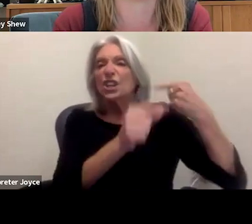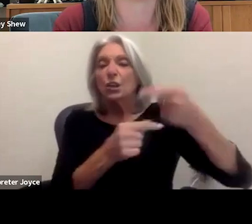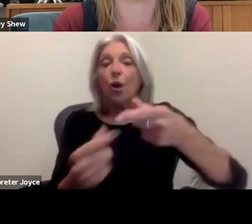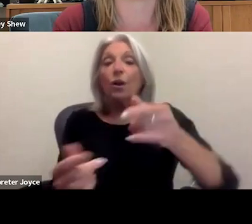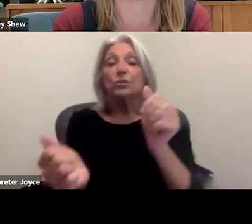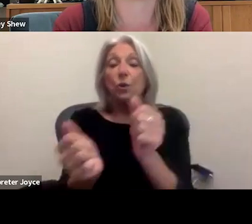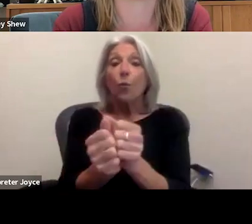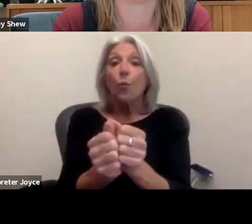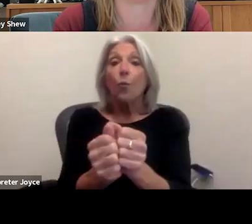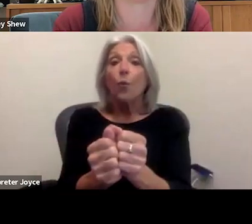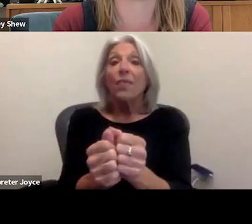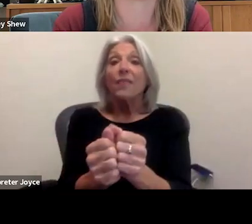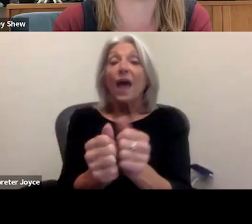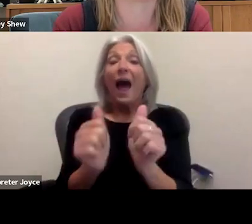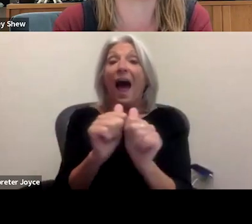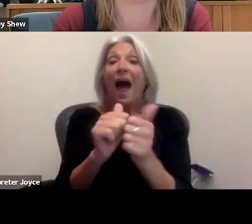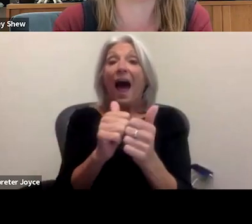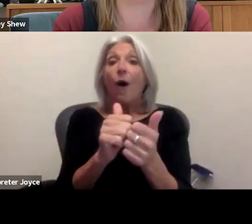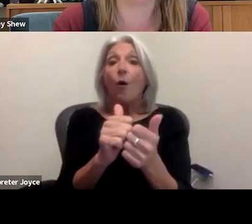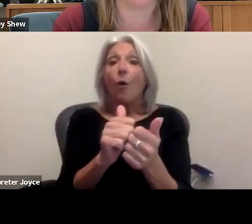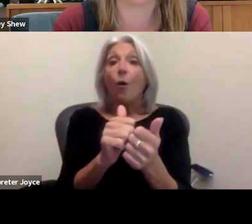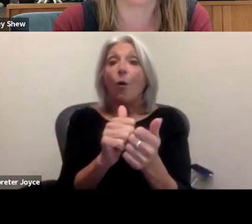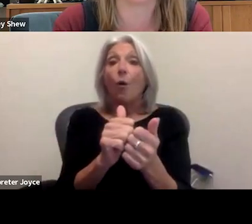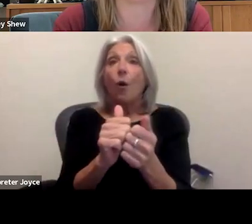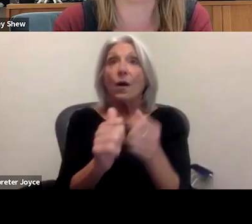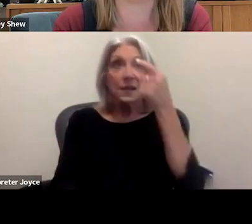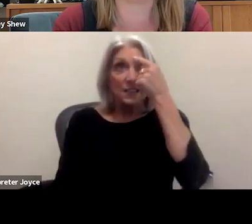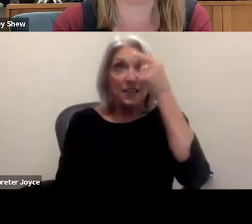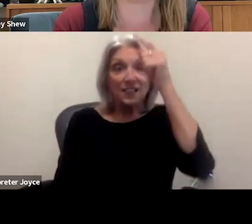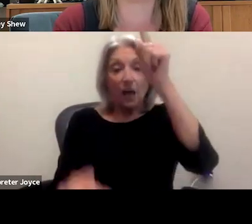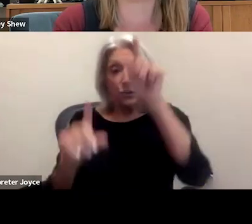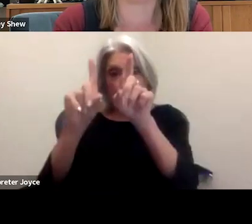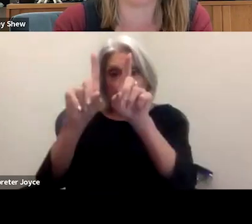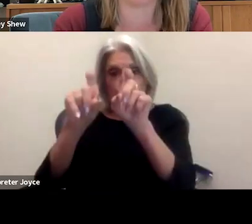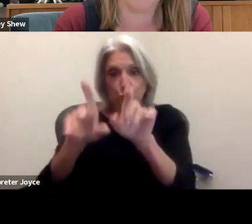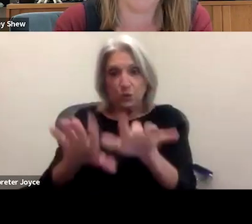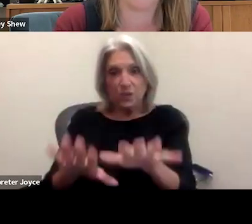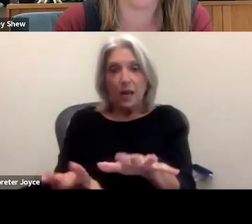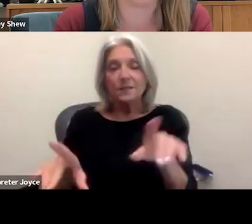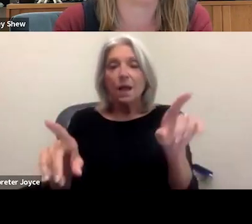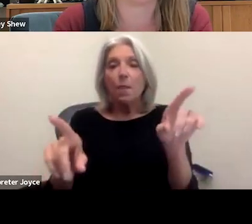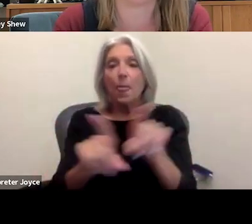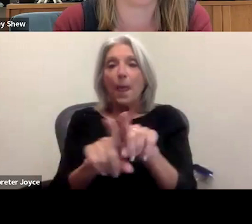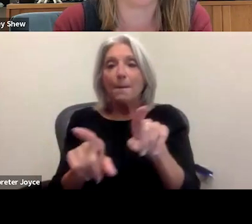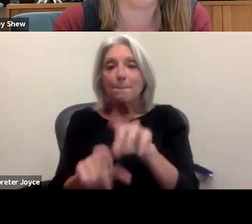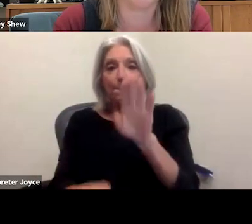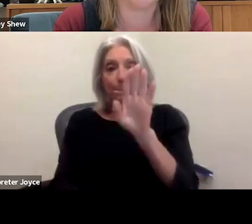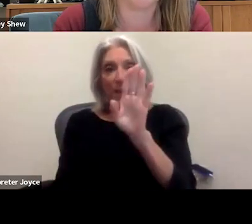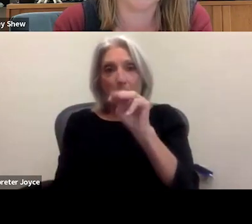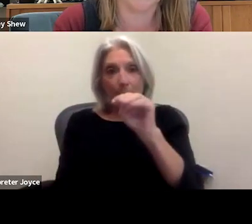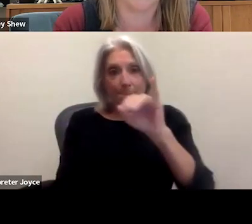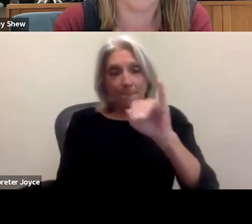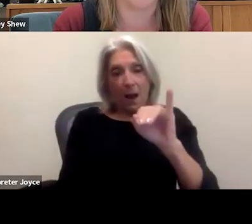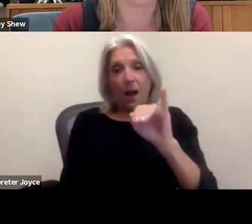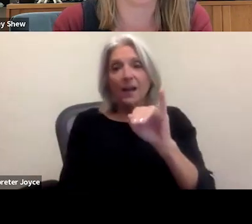the ways in which intelligence testing and things like BMI, measures that are still used today.